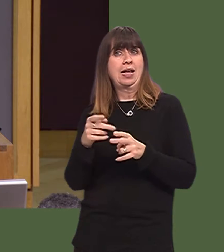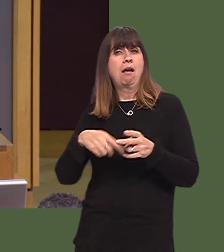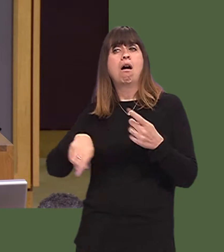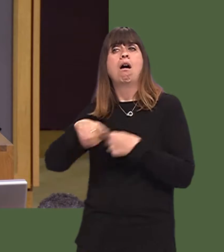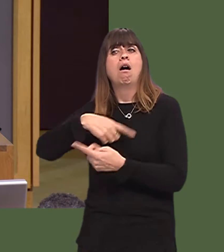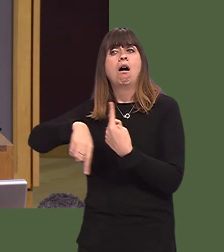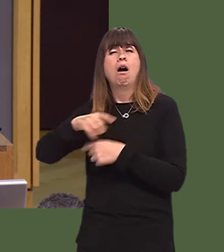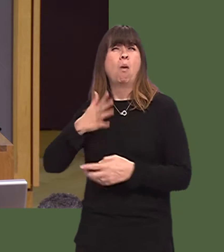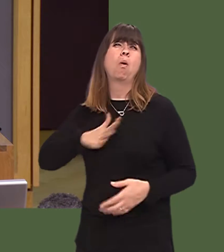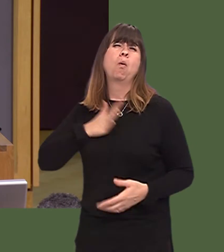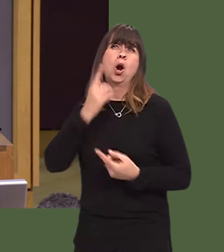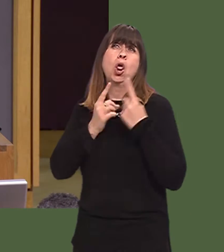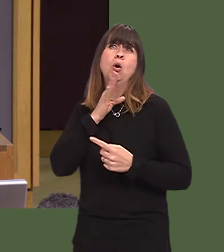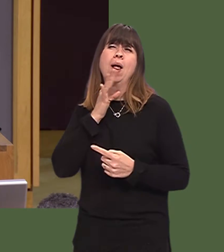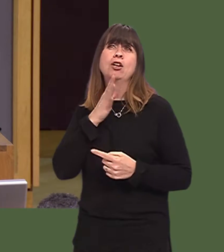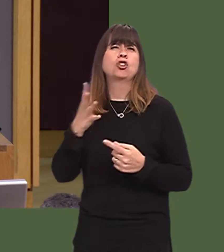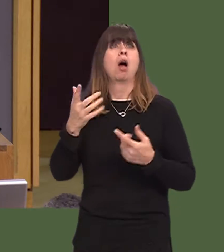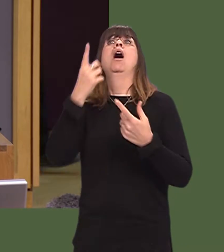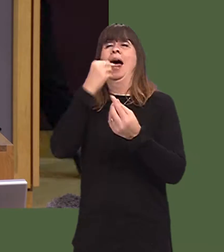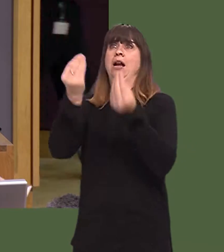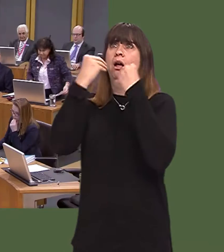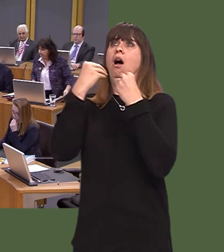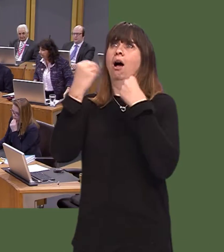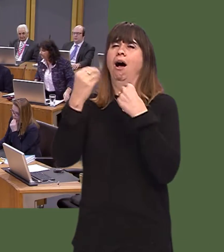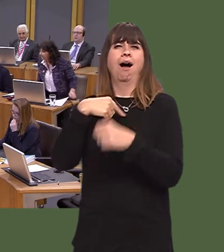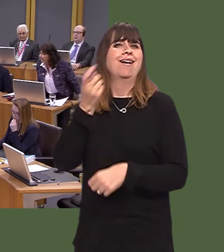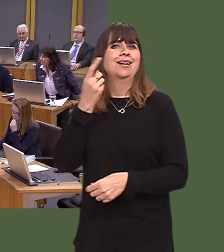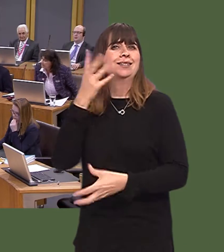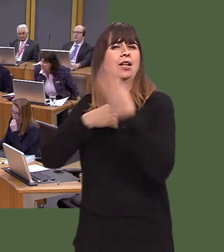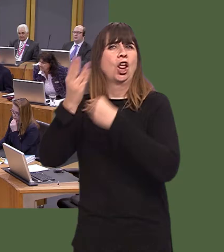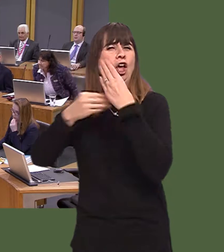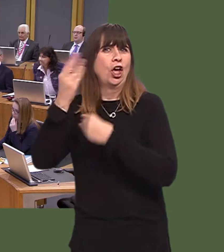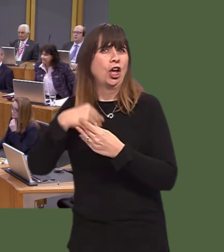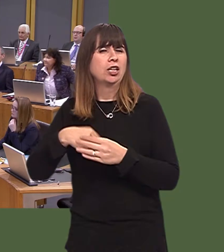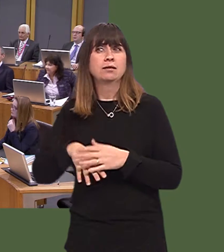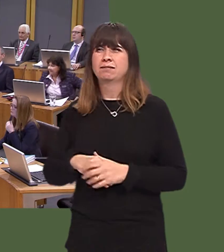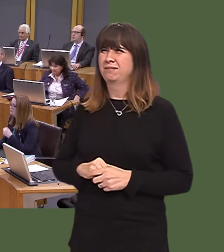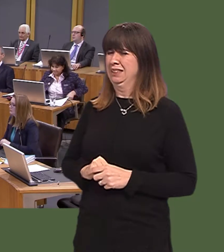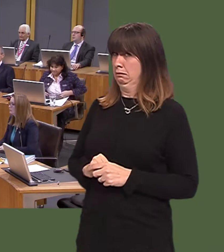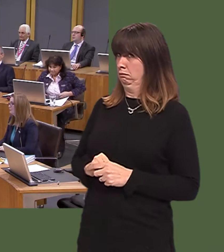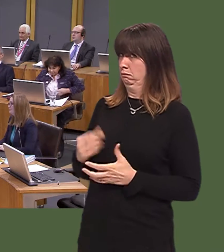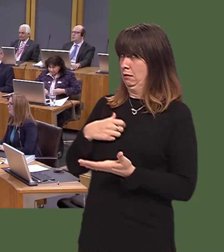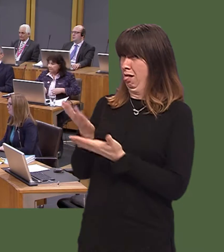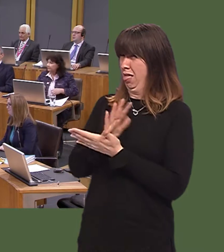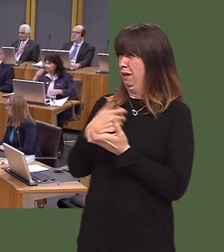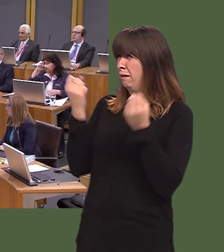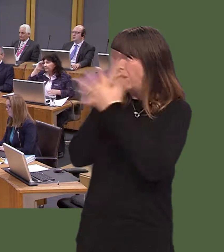for those who really want to learn? Diolch. Carwyn Jones: Iím not sure what the Member was trying to say.